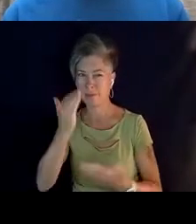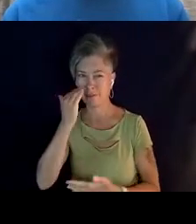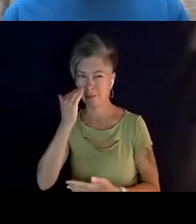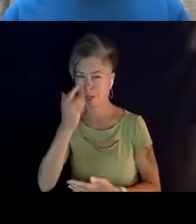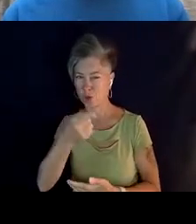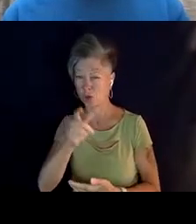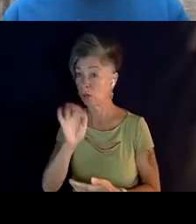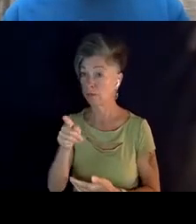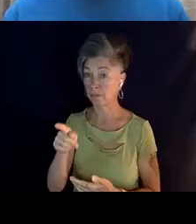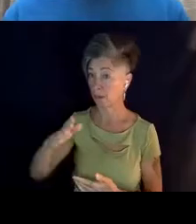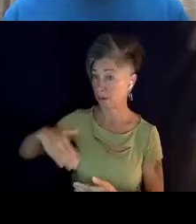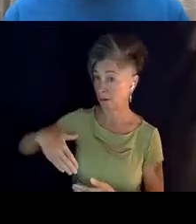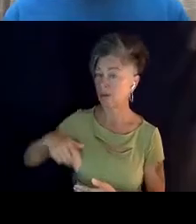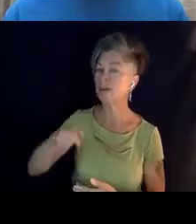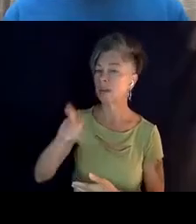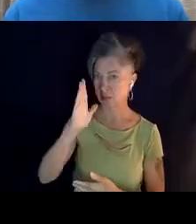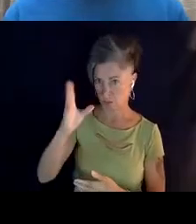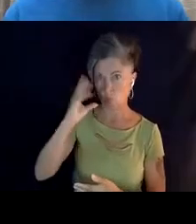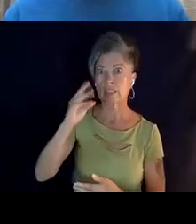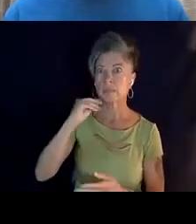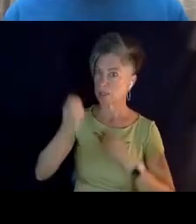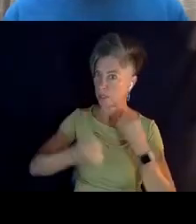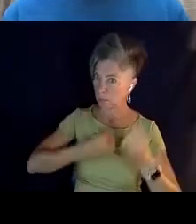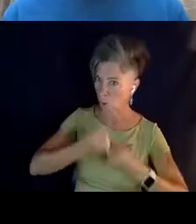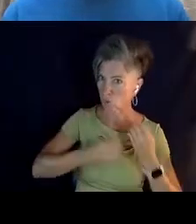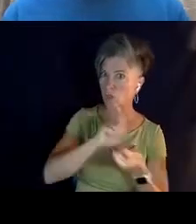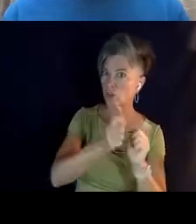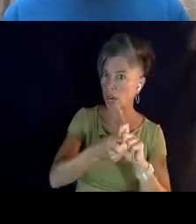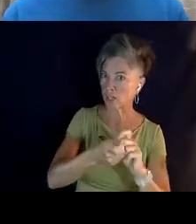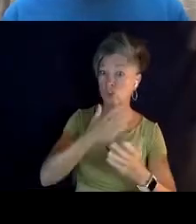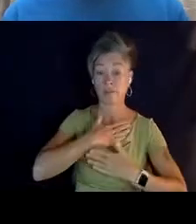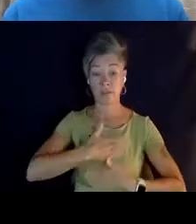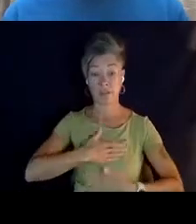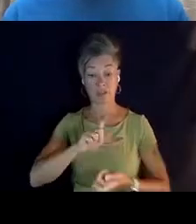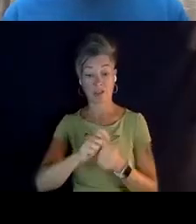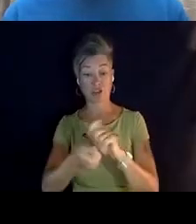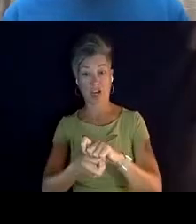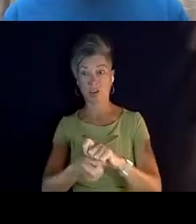you will definitely experience emotional and physical changes. So it's like having a second puberty